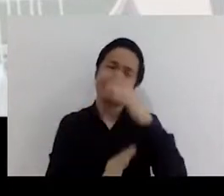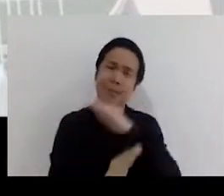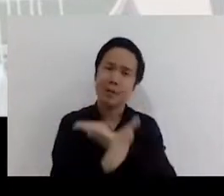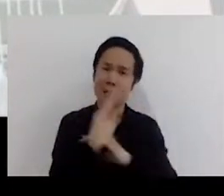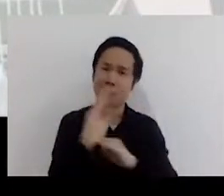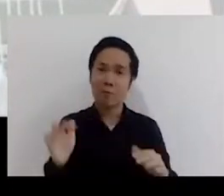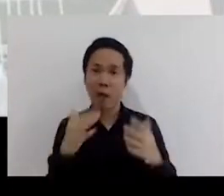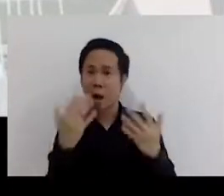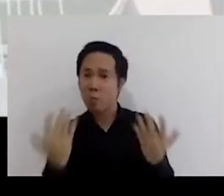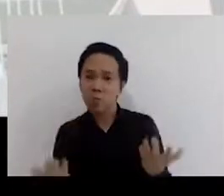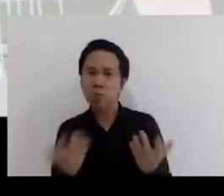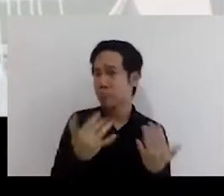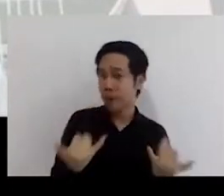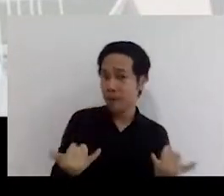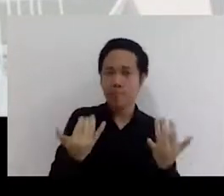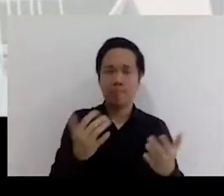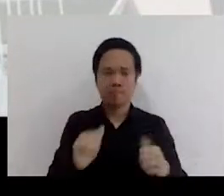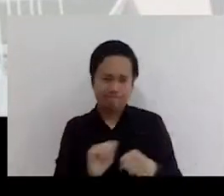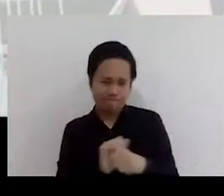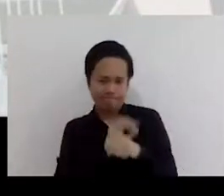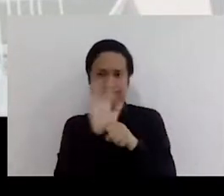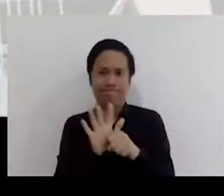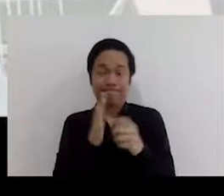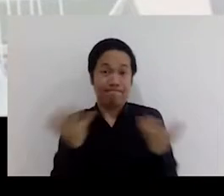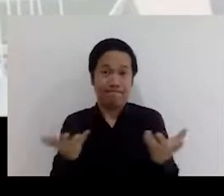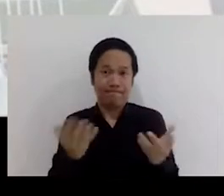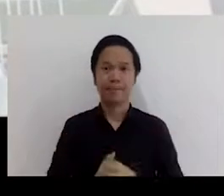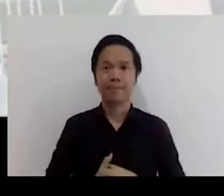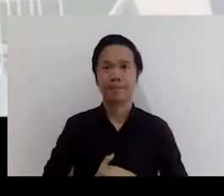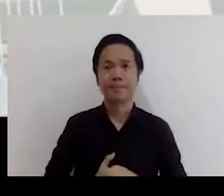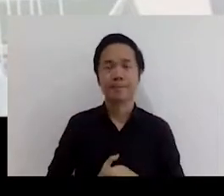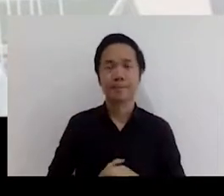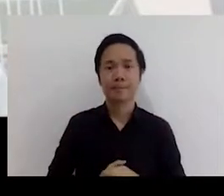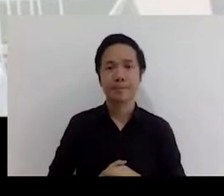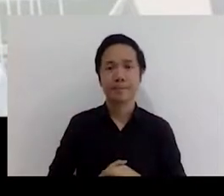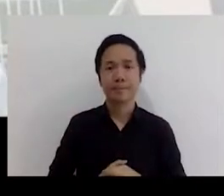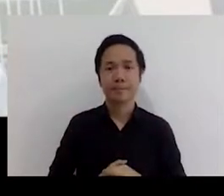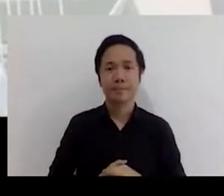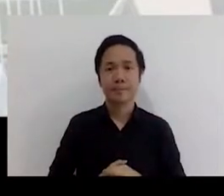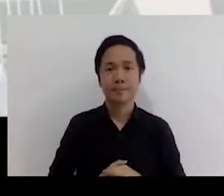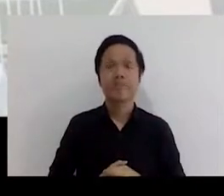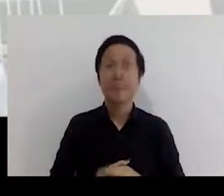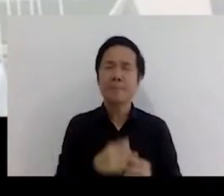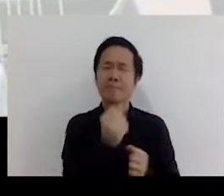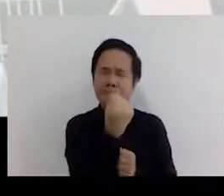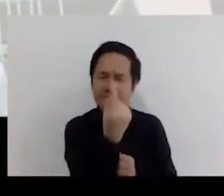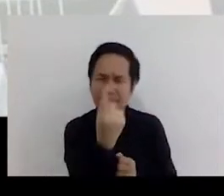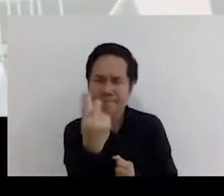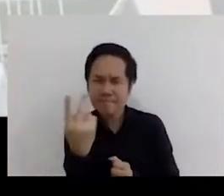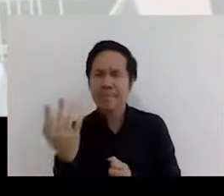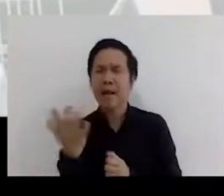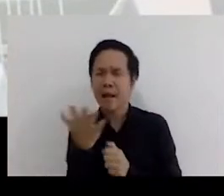Some of you were either involved or would have seen our policy brief